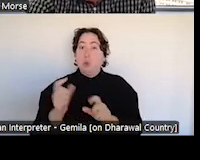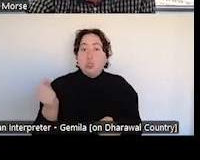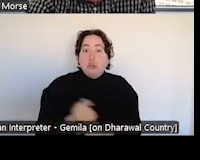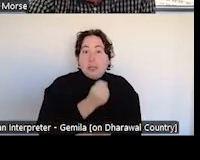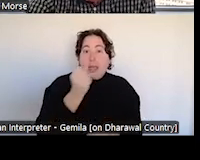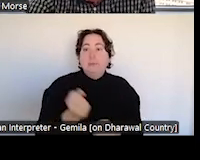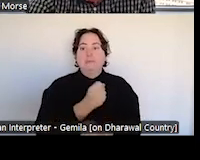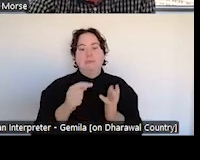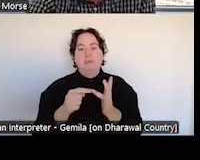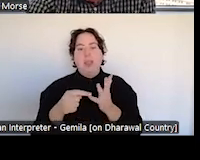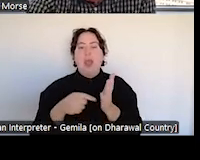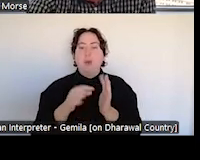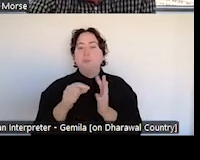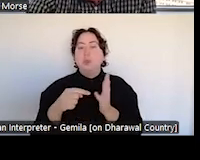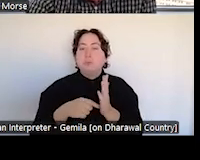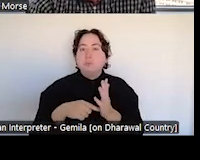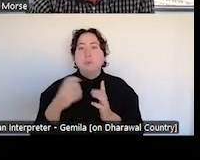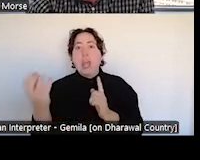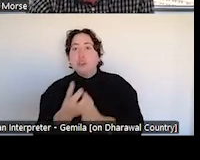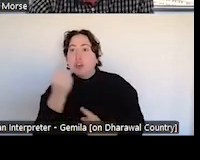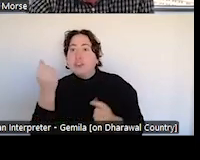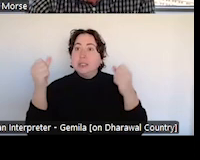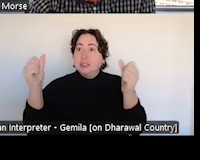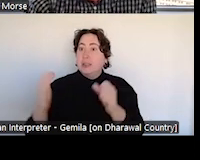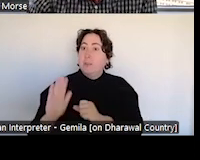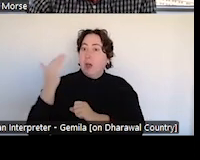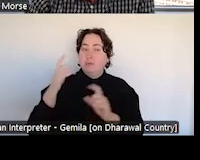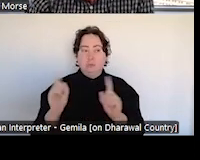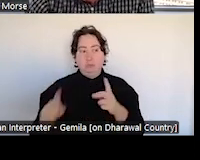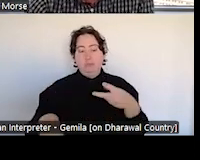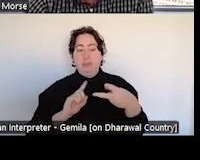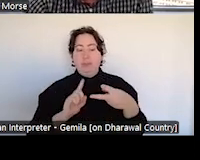what are some of your achievements? The second one is the important piece,